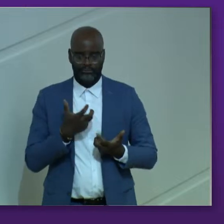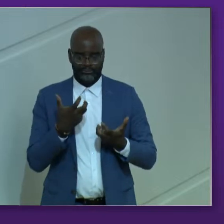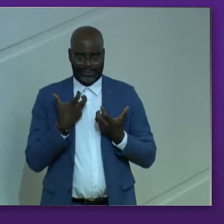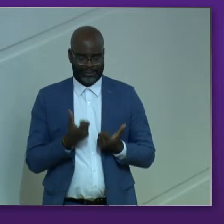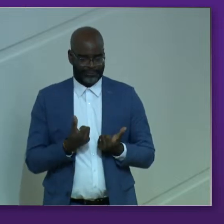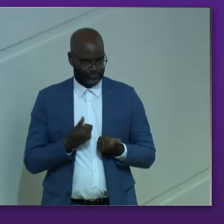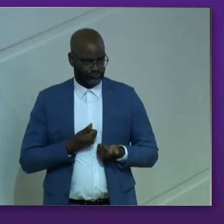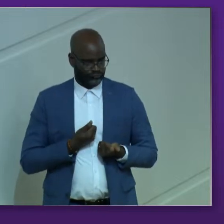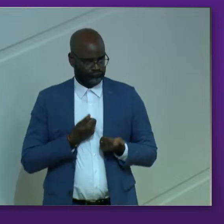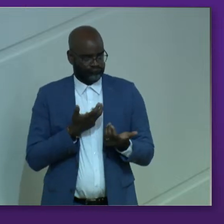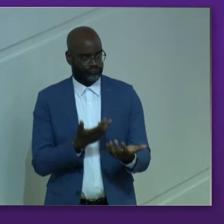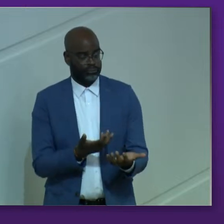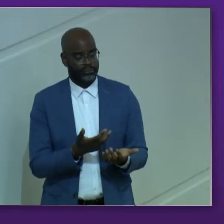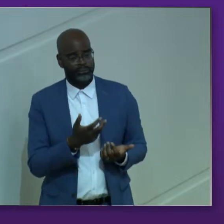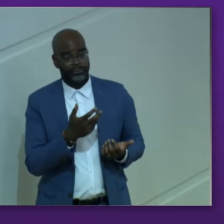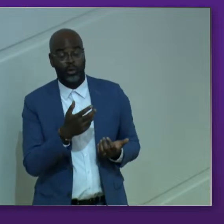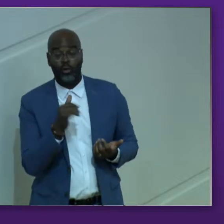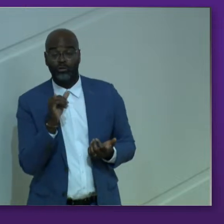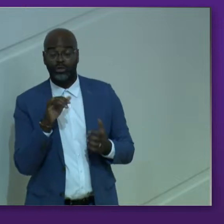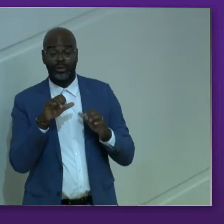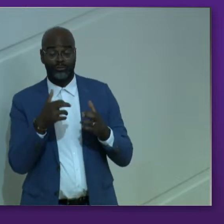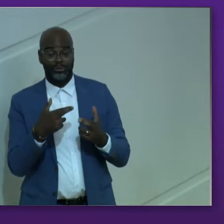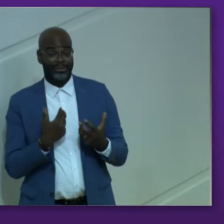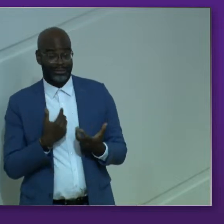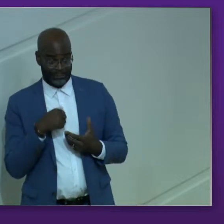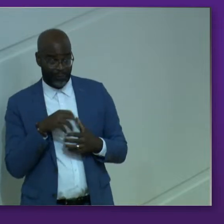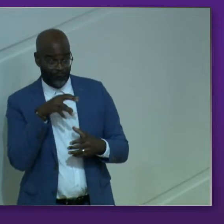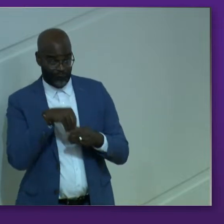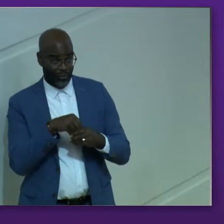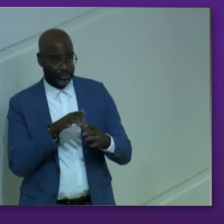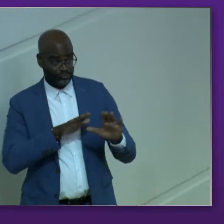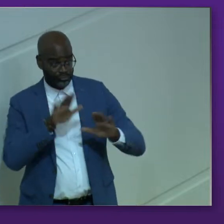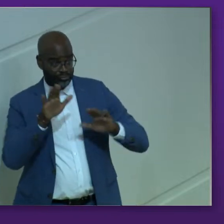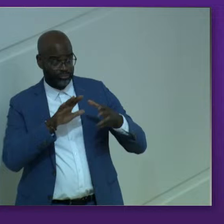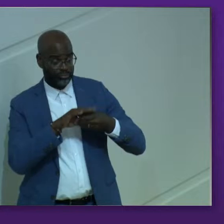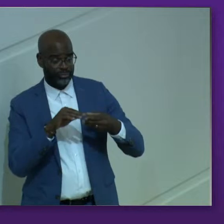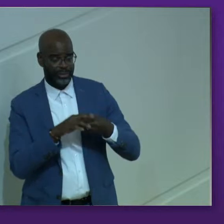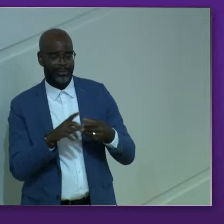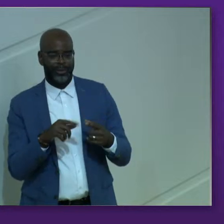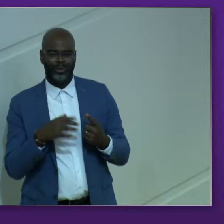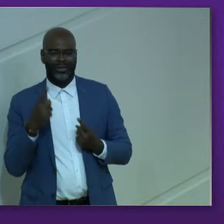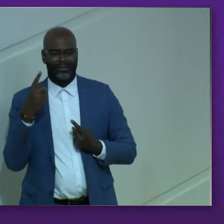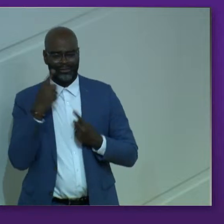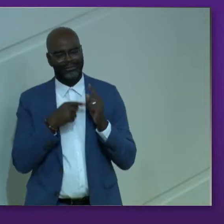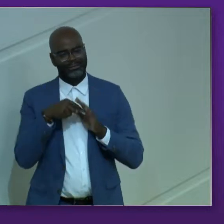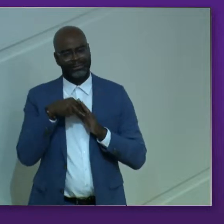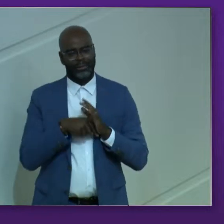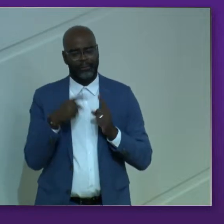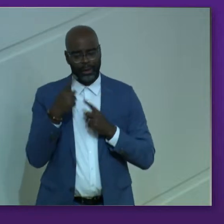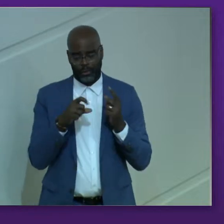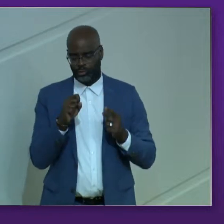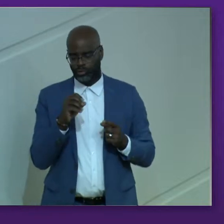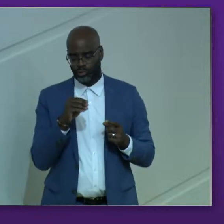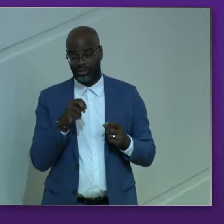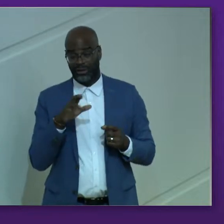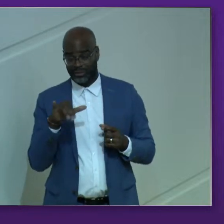AND SAME WHAT I BELIEVE. THE CLASSROOM WAS ONE PER